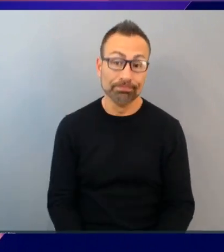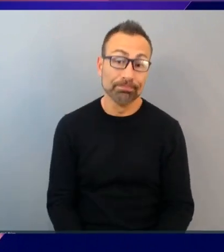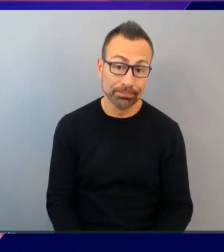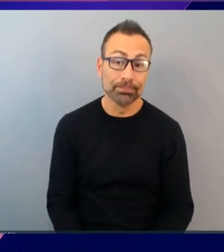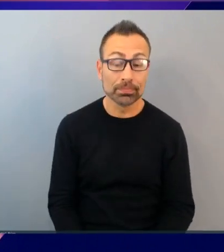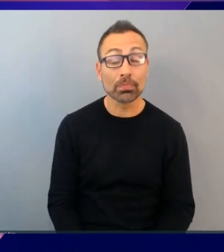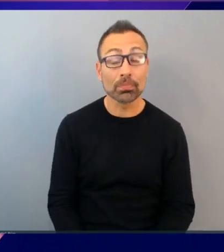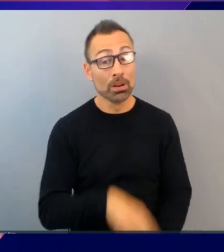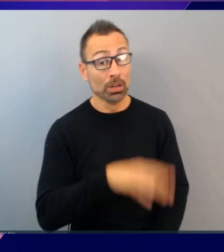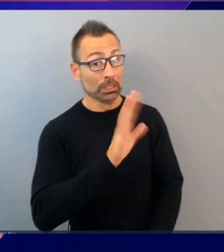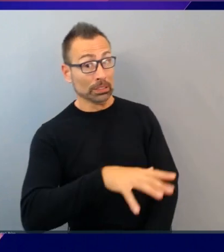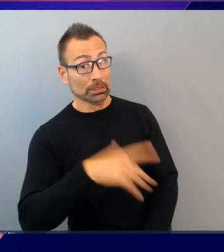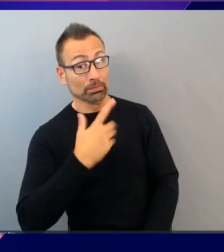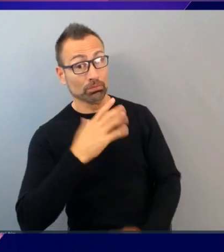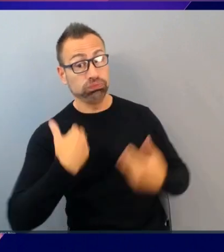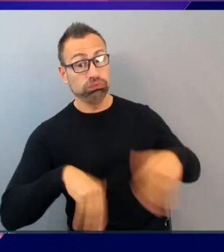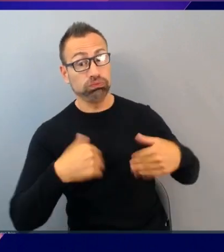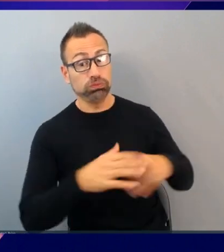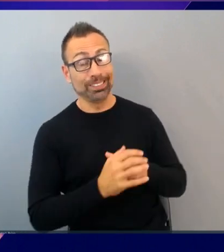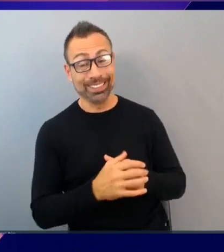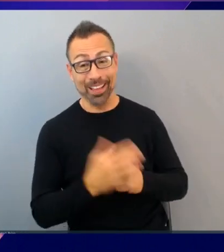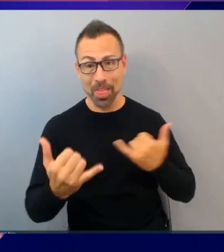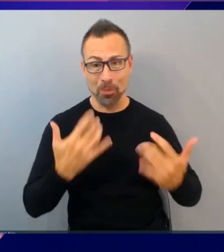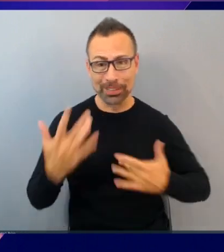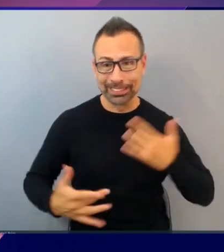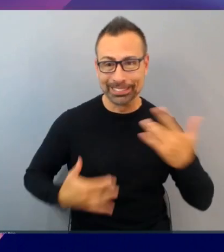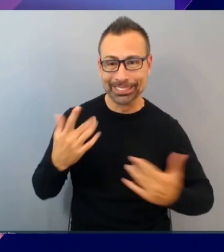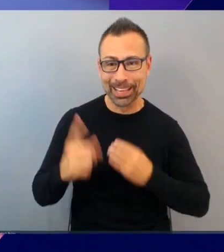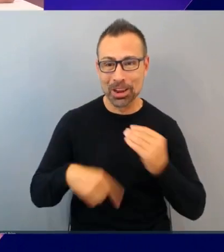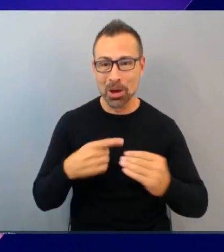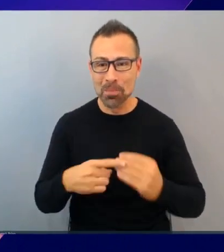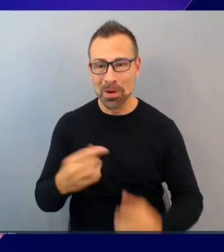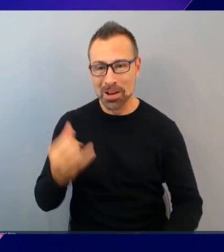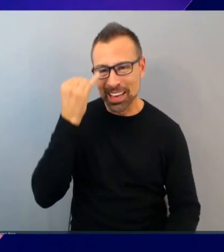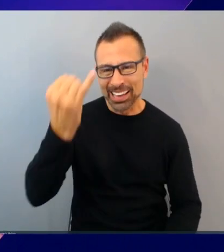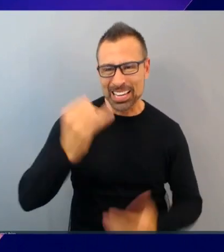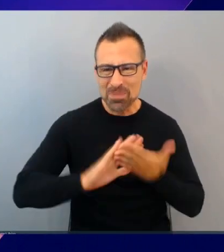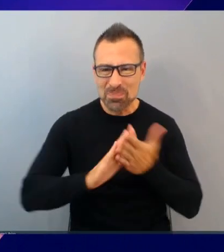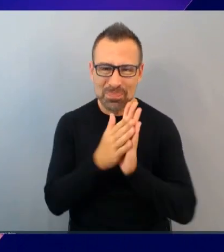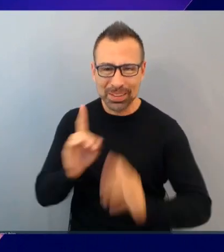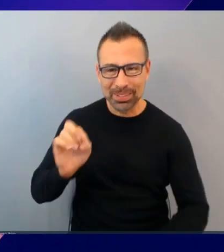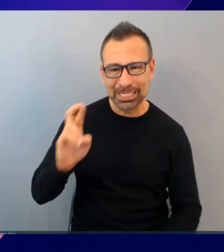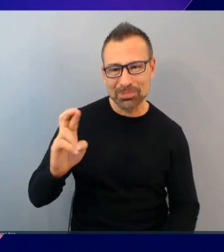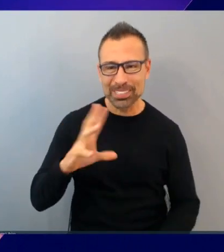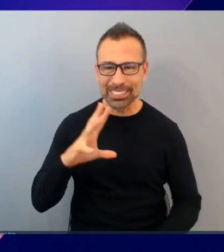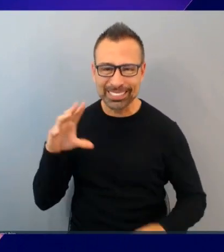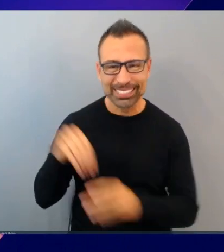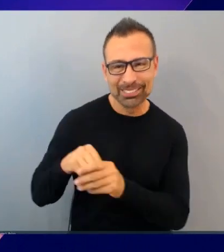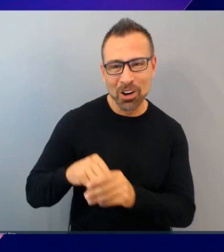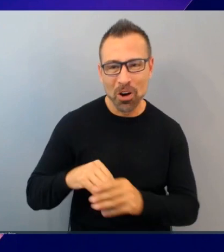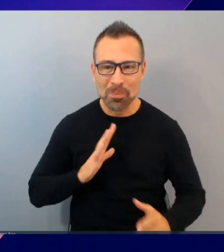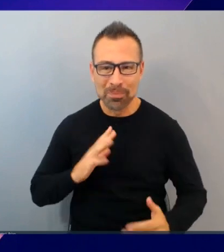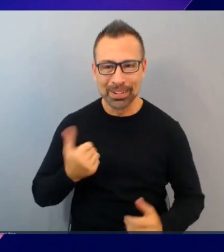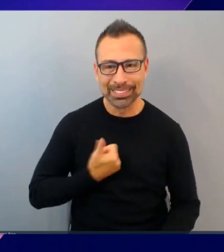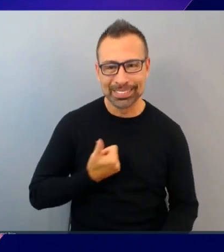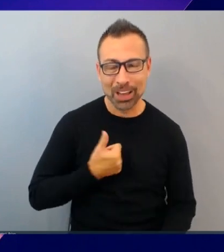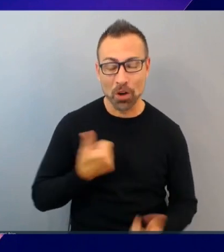the alternate stuff gets me pretty hyped about the idea of maybe getting DeepRacer and trying it out myself. See if I can break into that league.